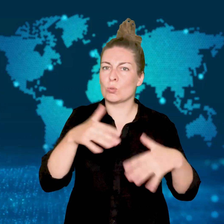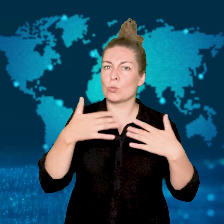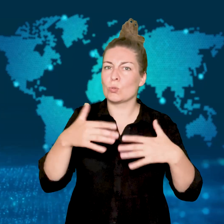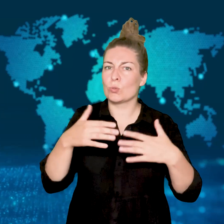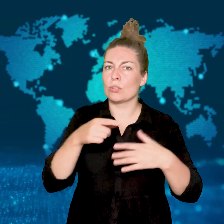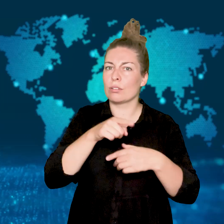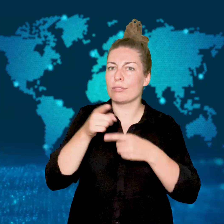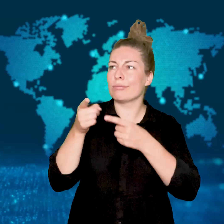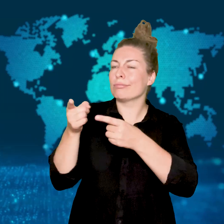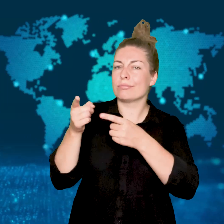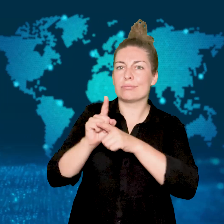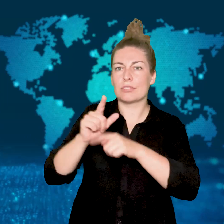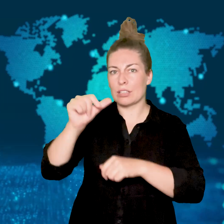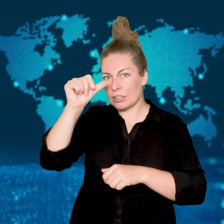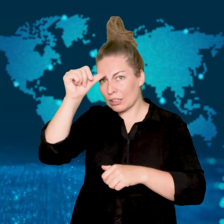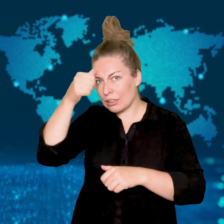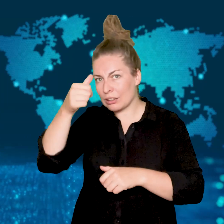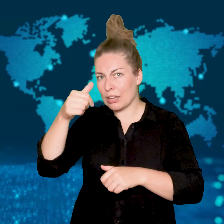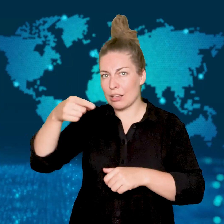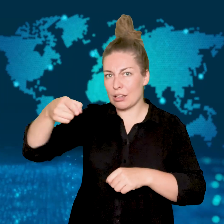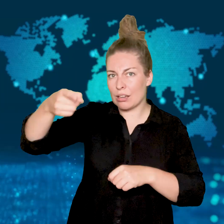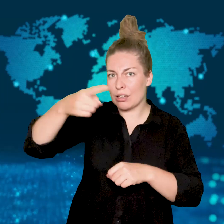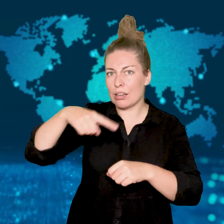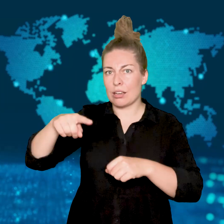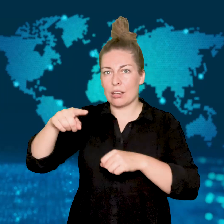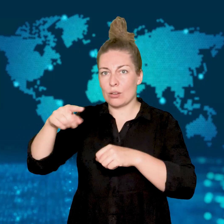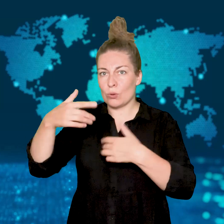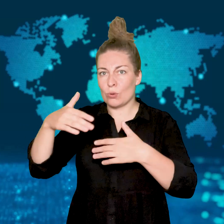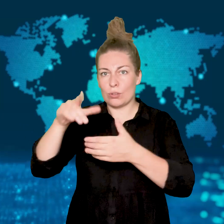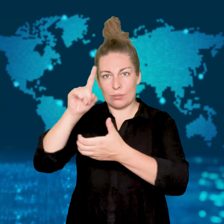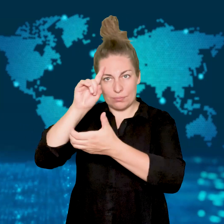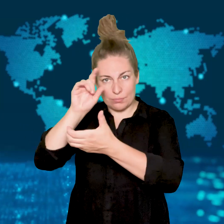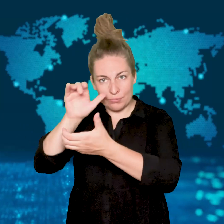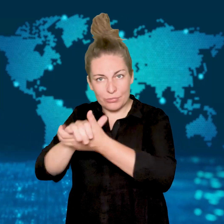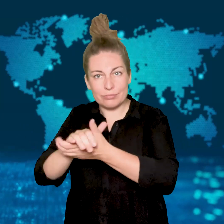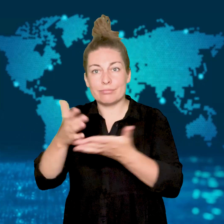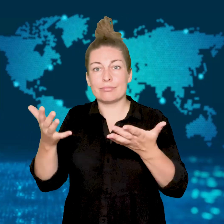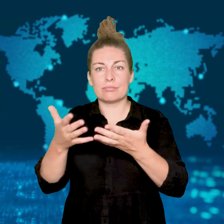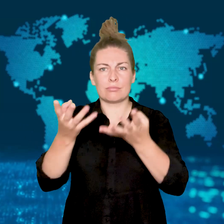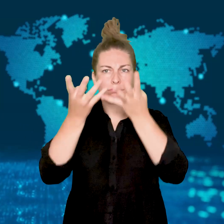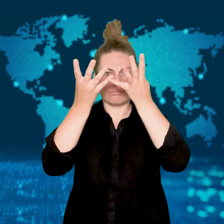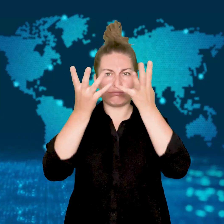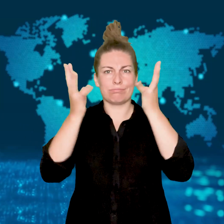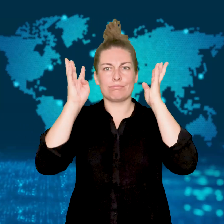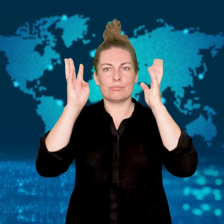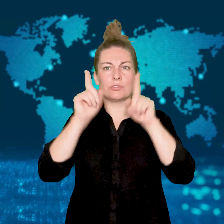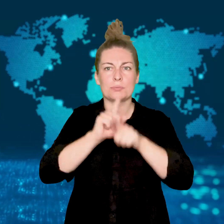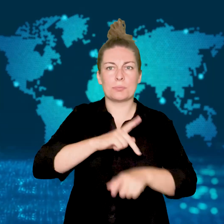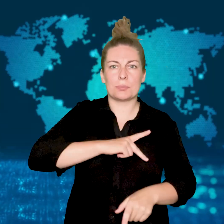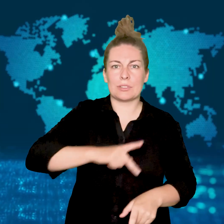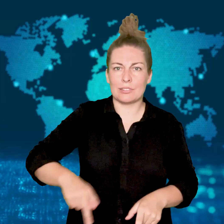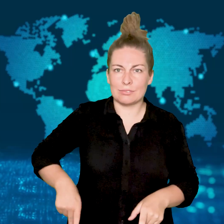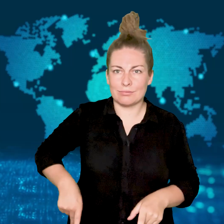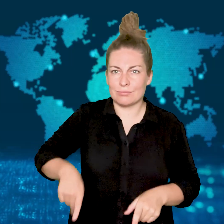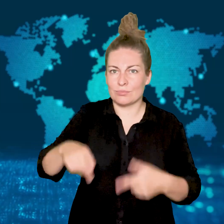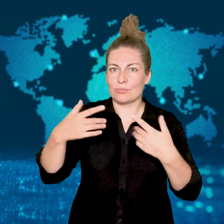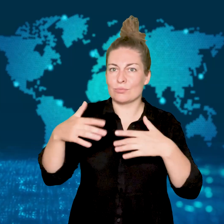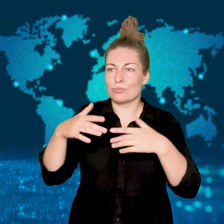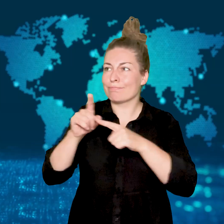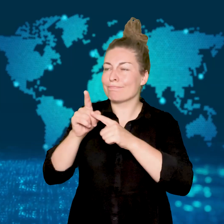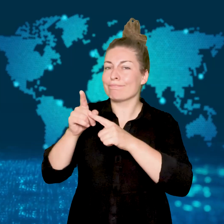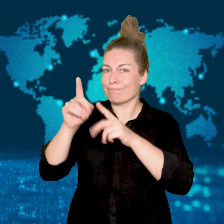His sentence is for breaking his allegiance to the leaders of